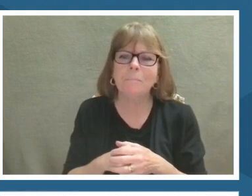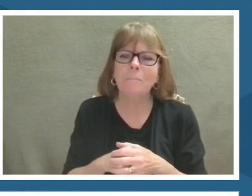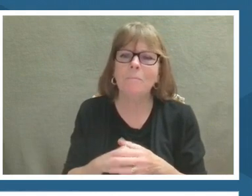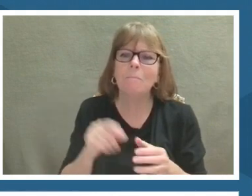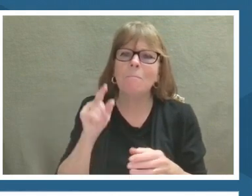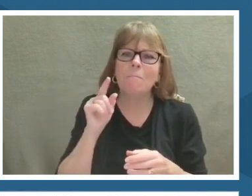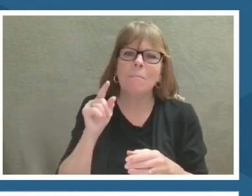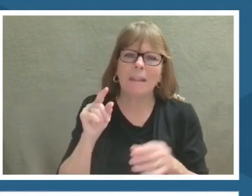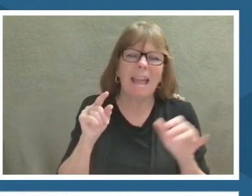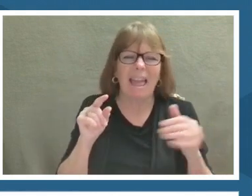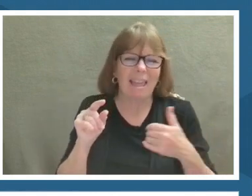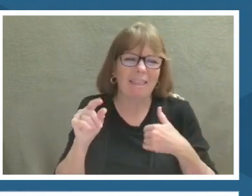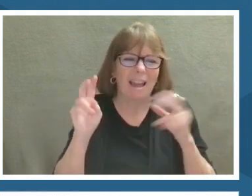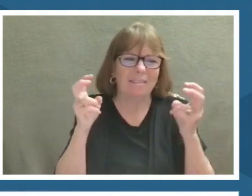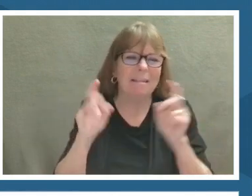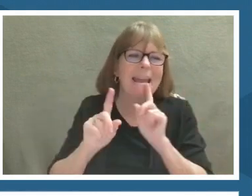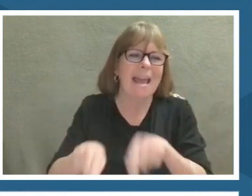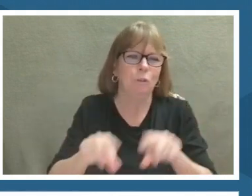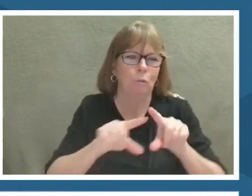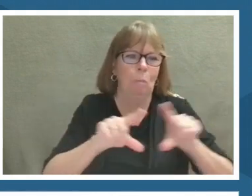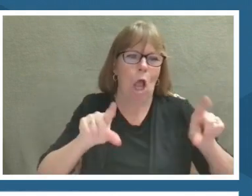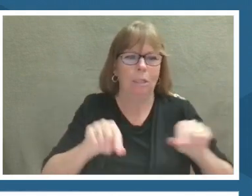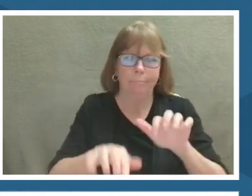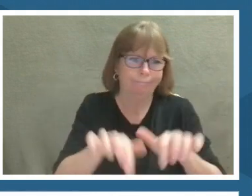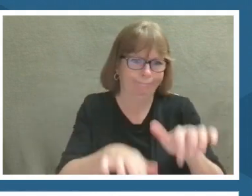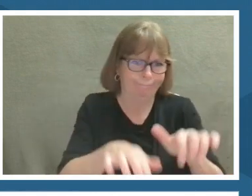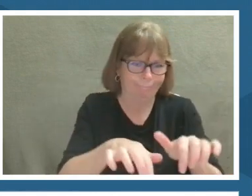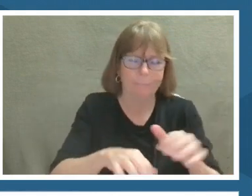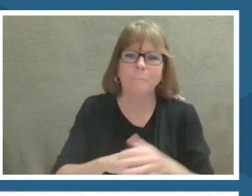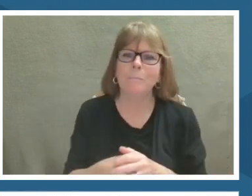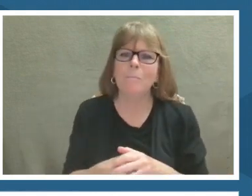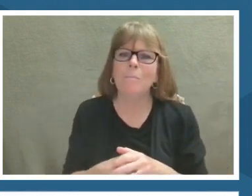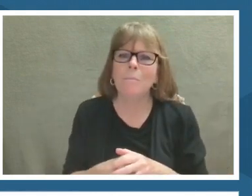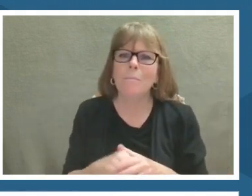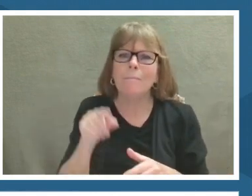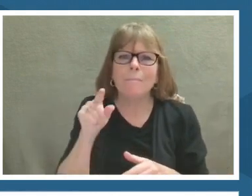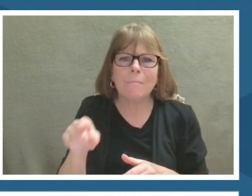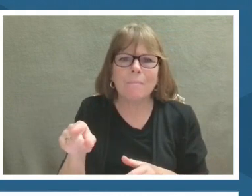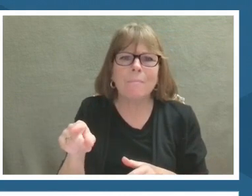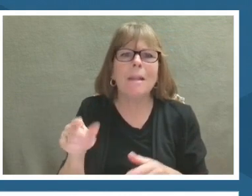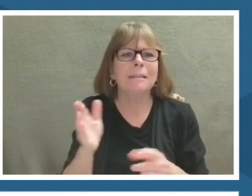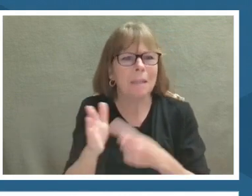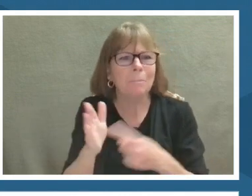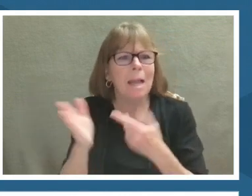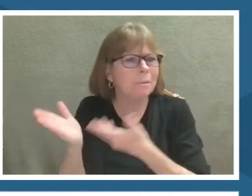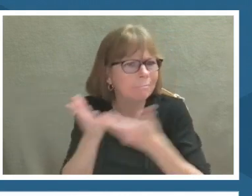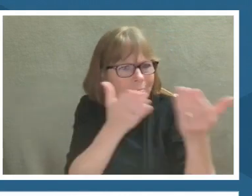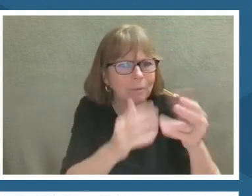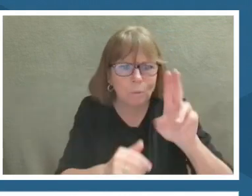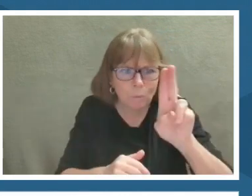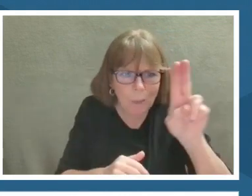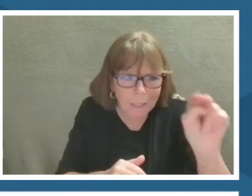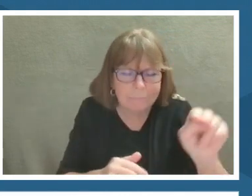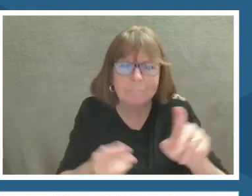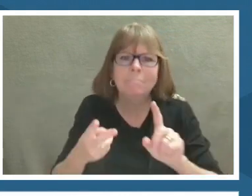so some of the ways that these are couched by the un the united nations and